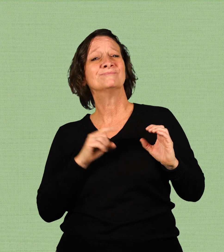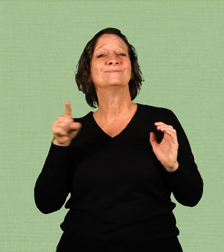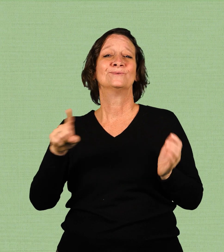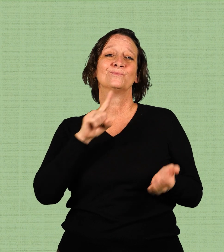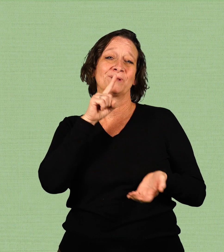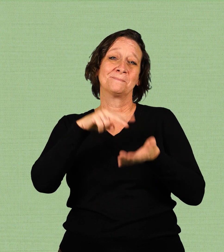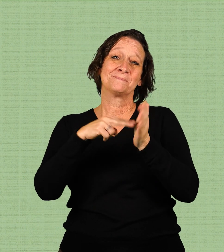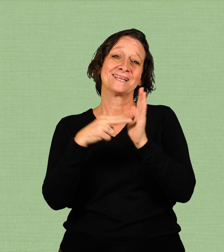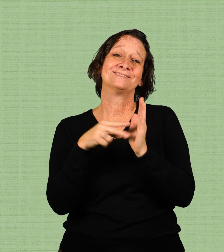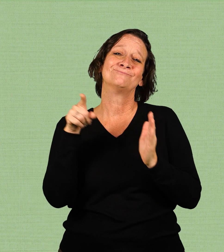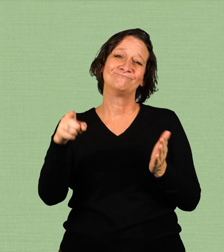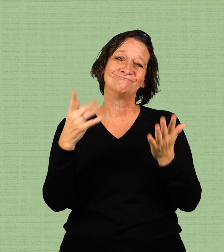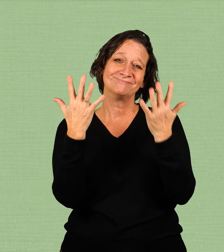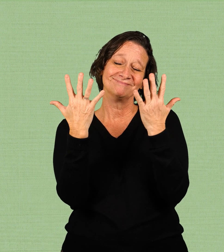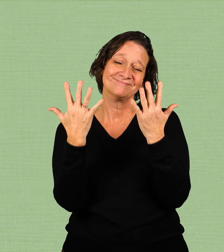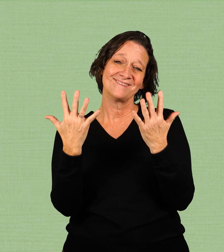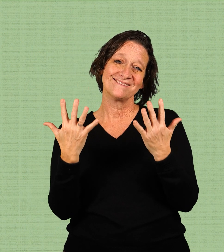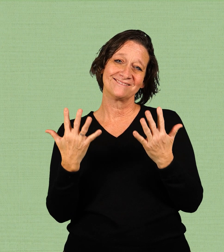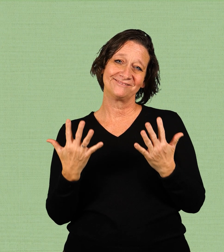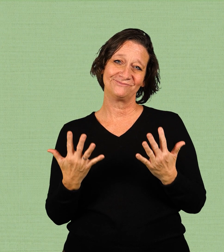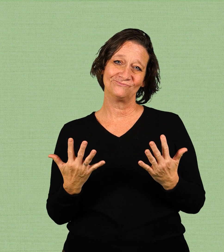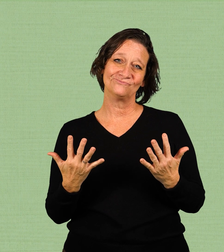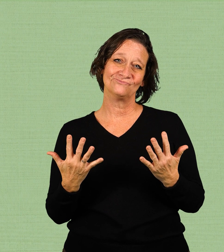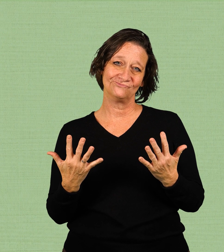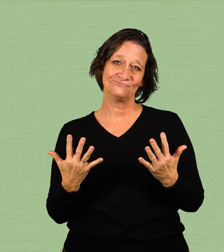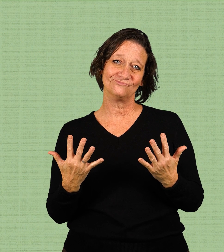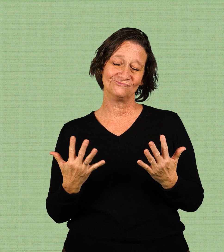she really means that she is very very sad.